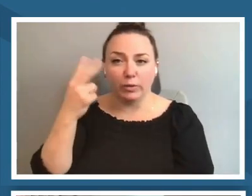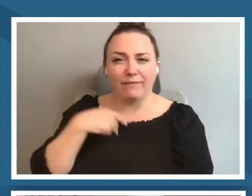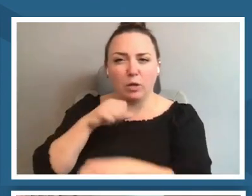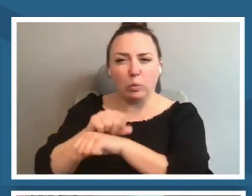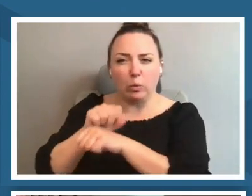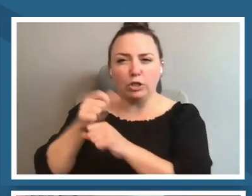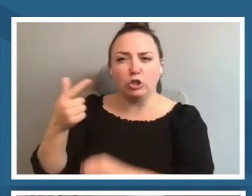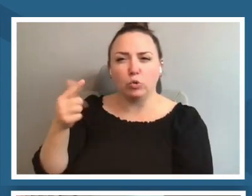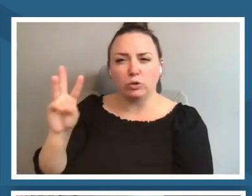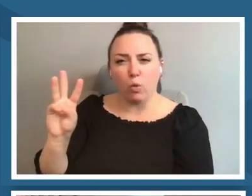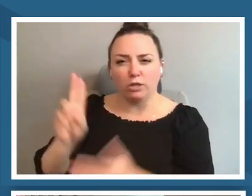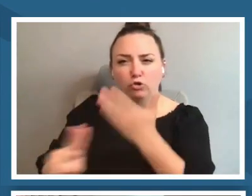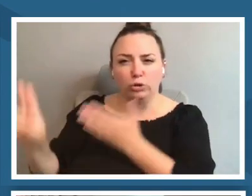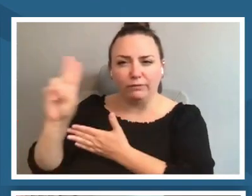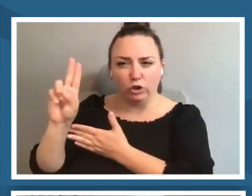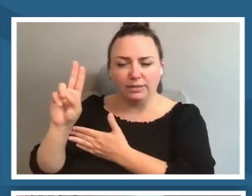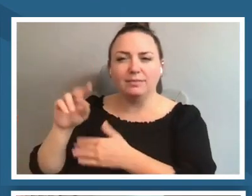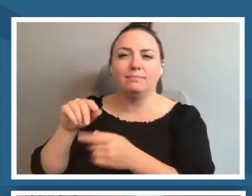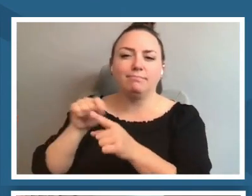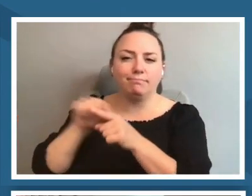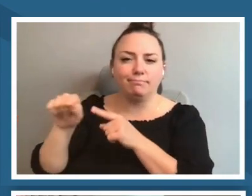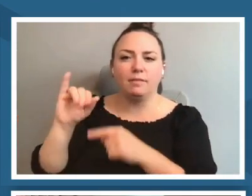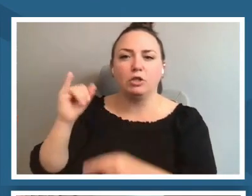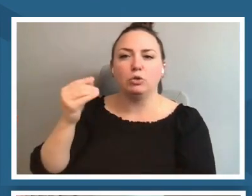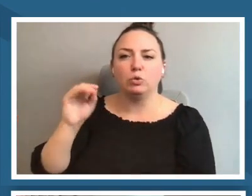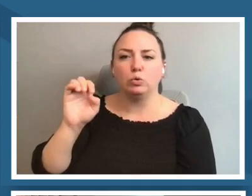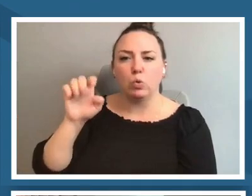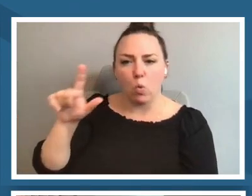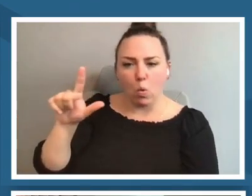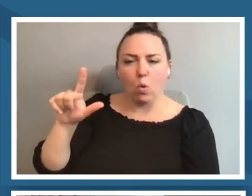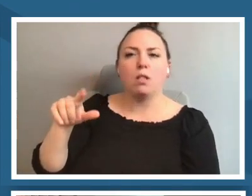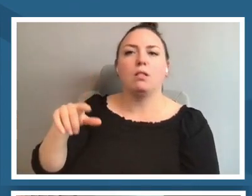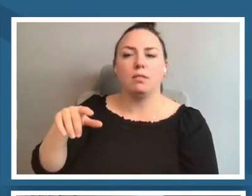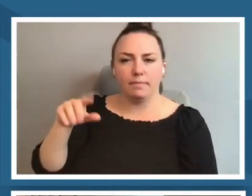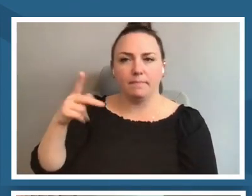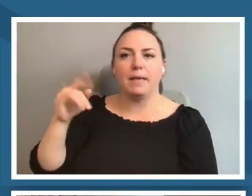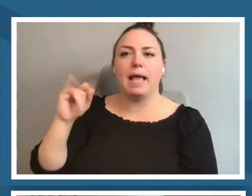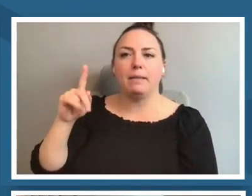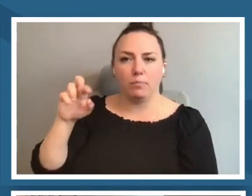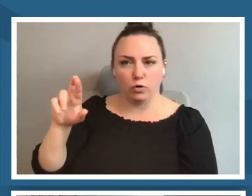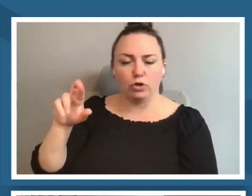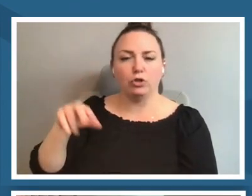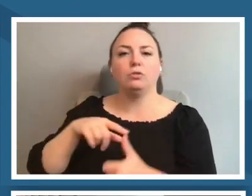specifically joel kuipers and then research assistants brielle kobach